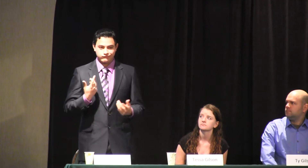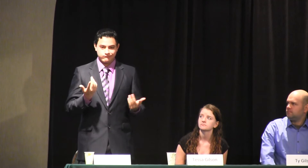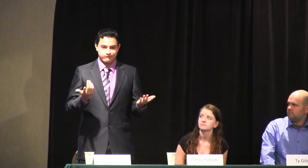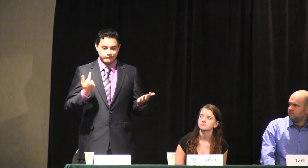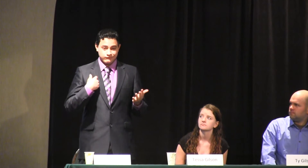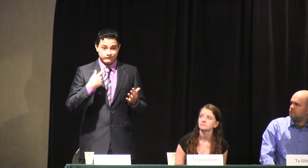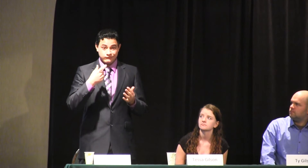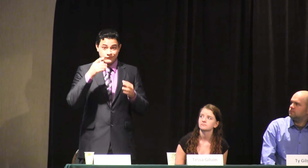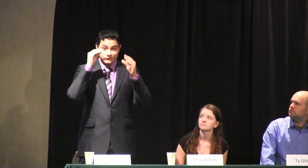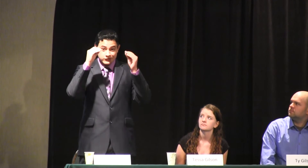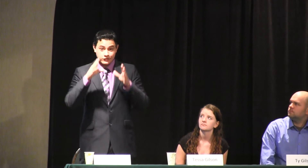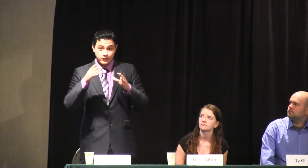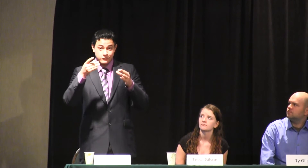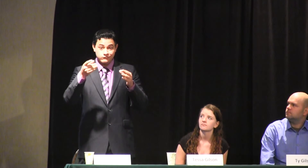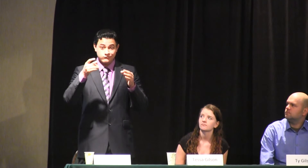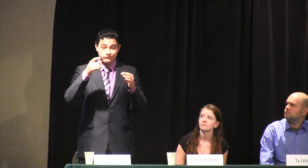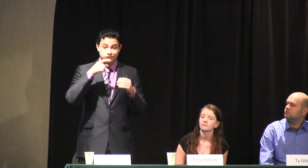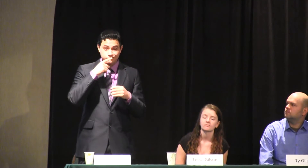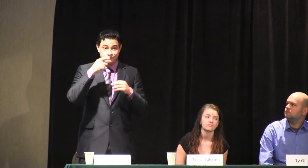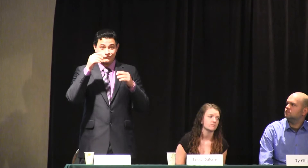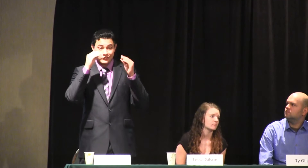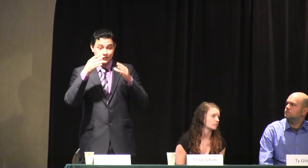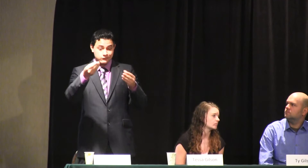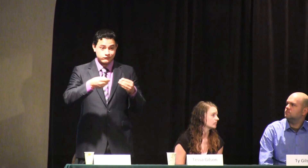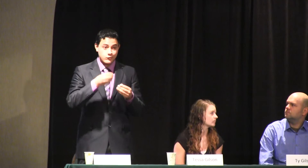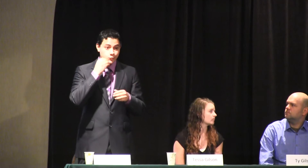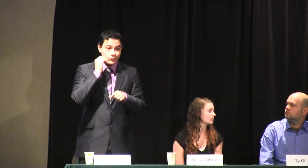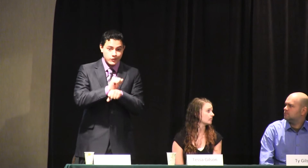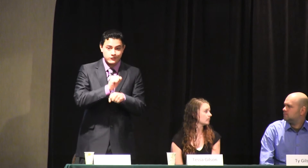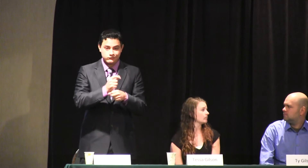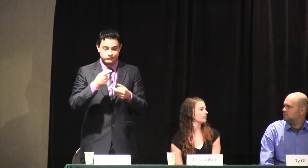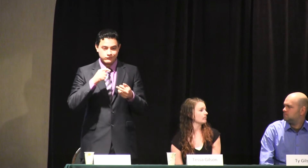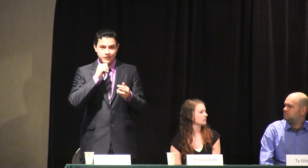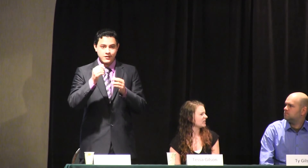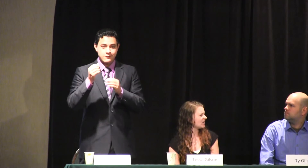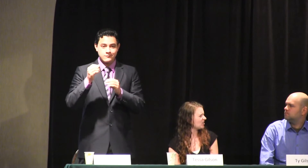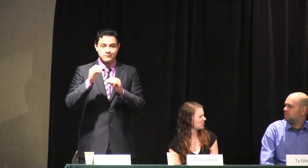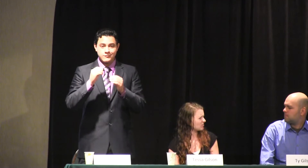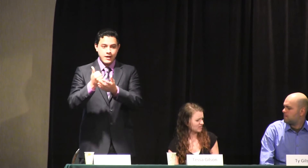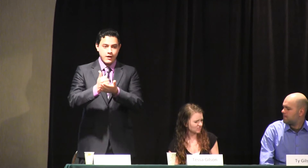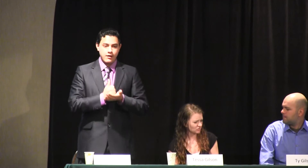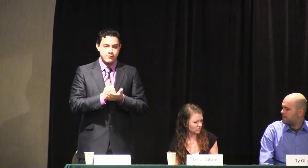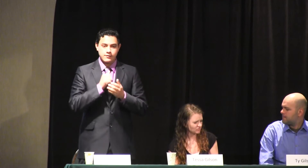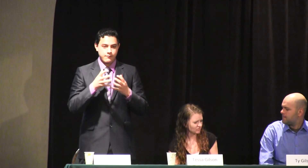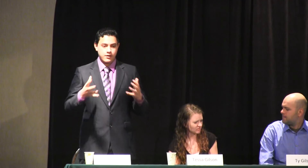I was the only person who was deaf. And my teachers of course were hearing people. They would give me papers for homework